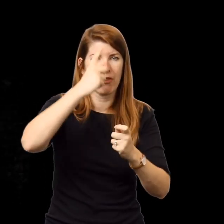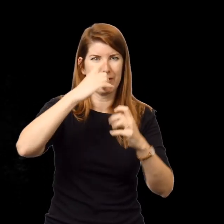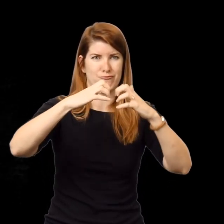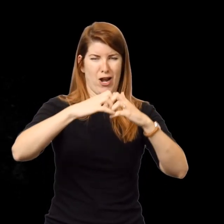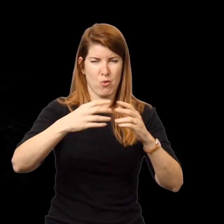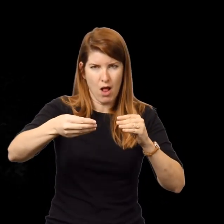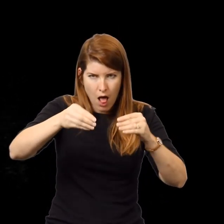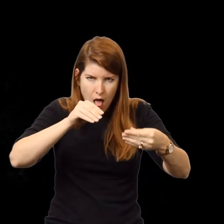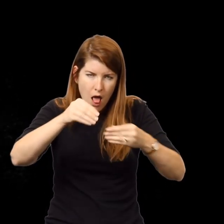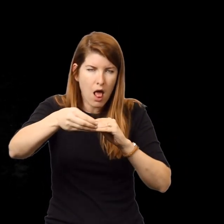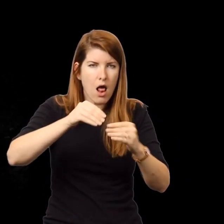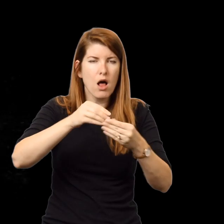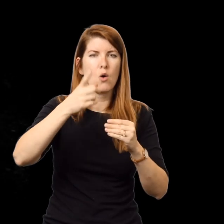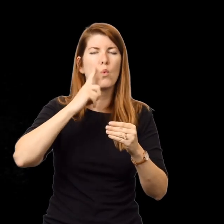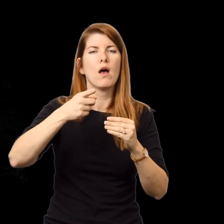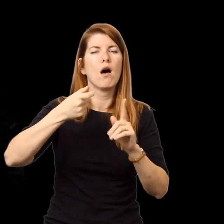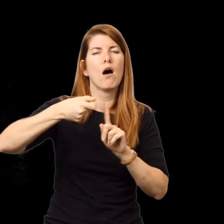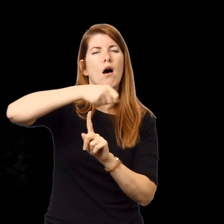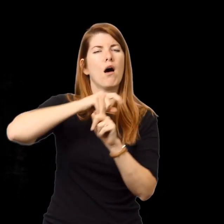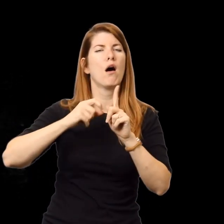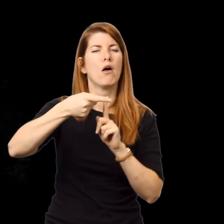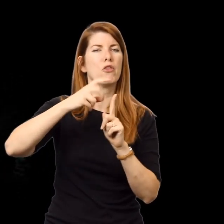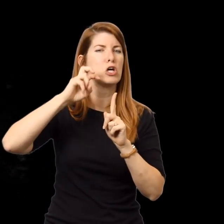It stimulates neural connections.